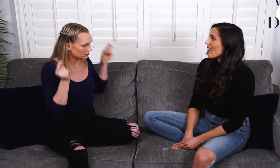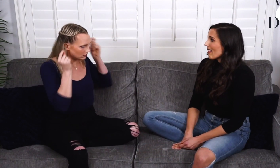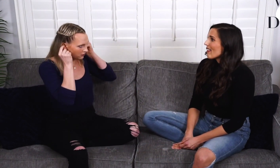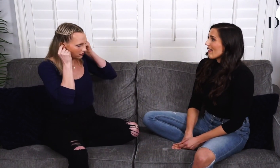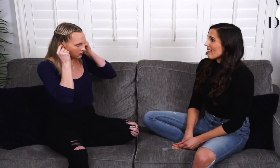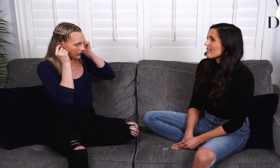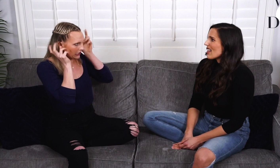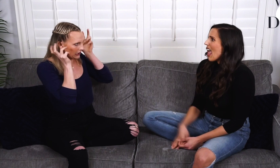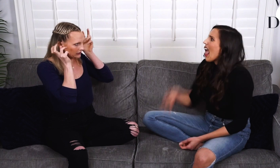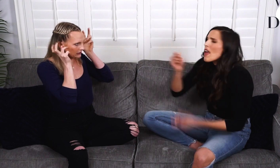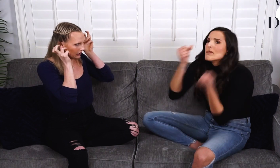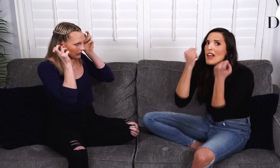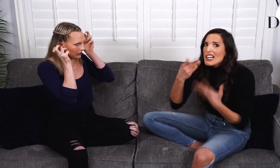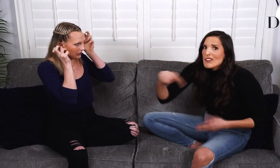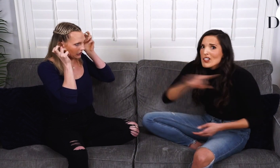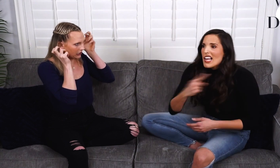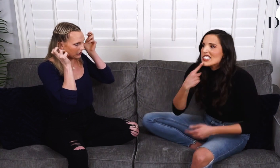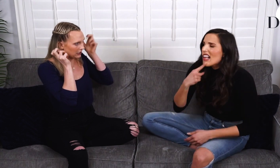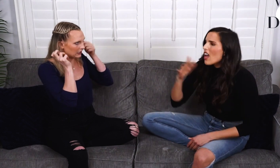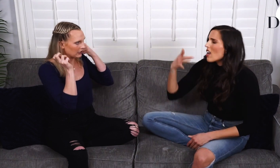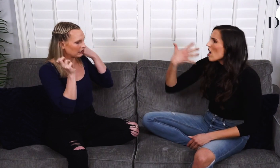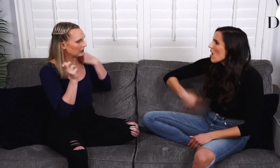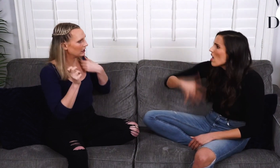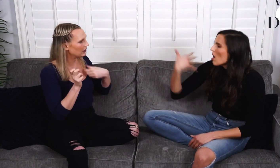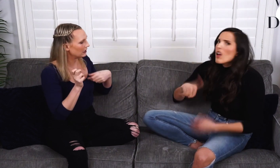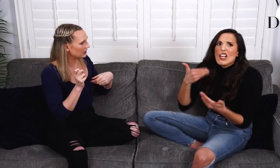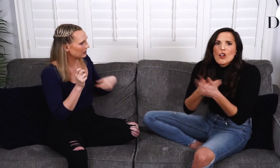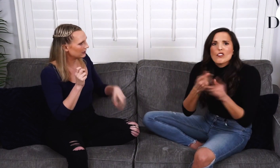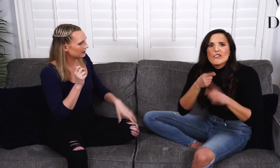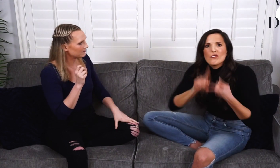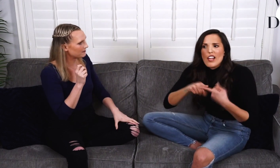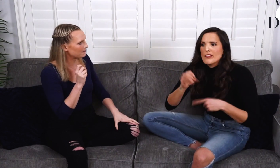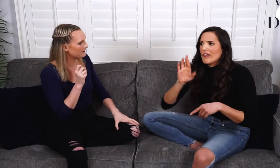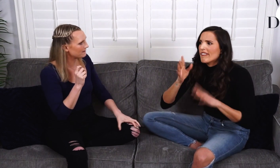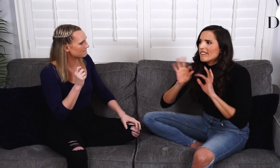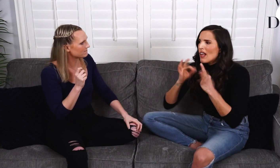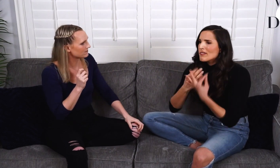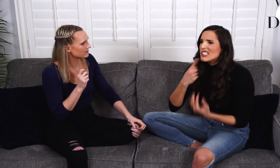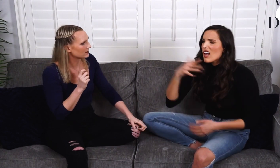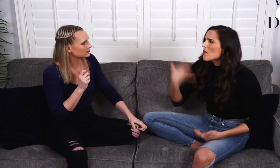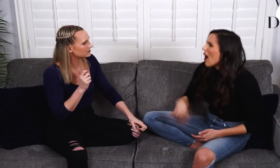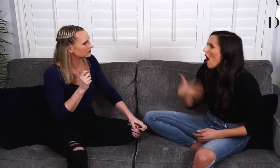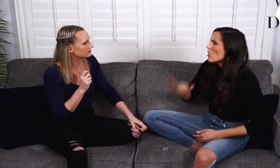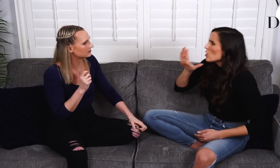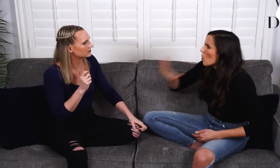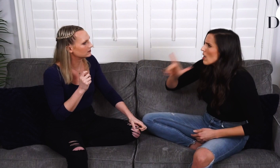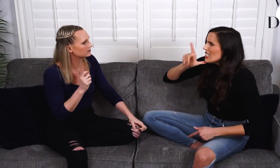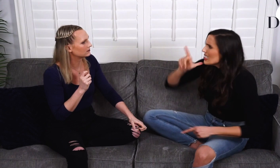plug in your headphones and listen. - And many people like our close friends or family members say, “Wow,